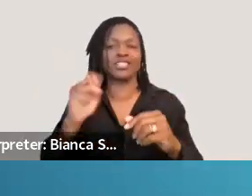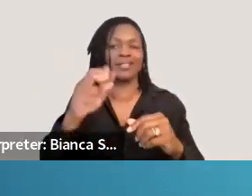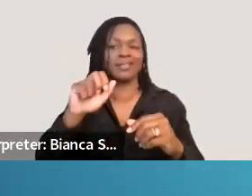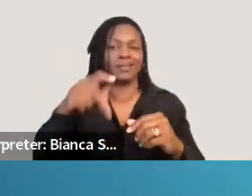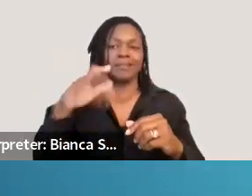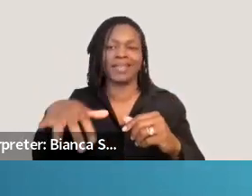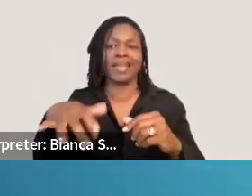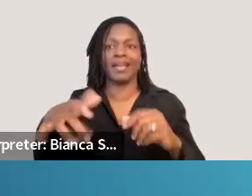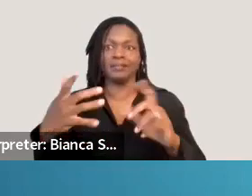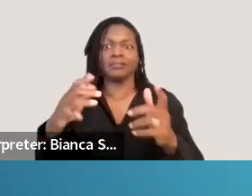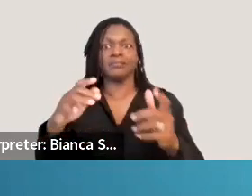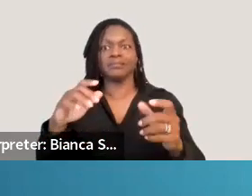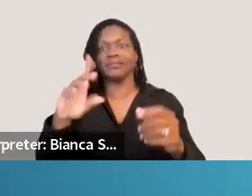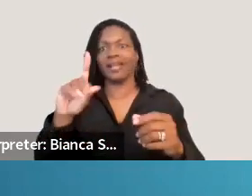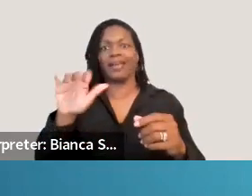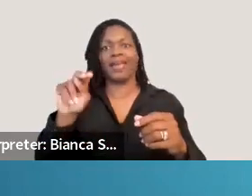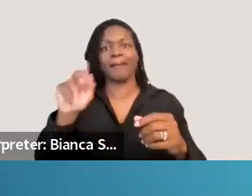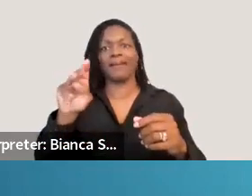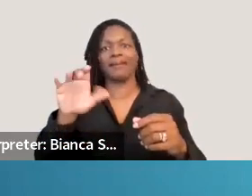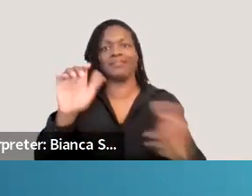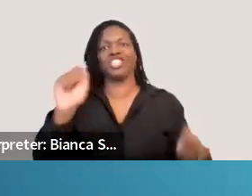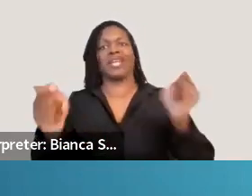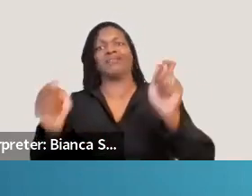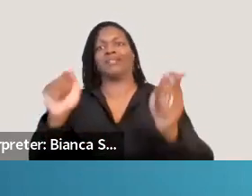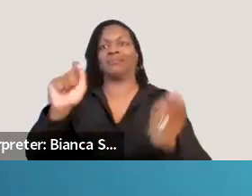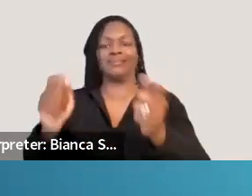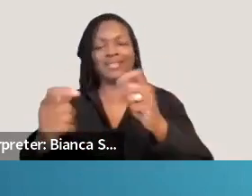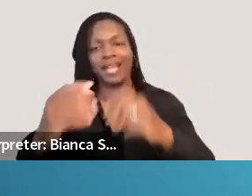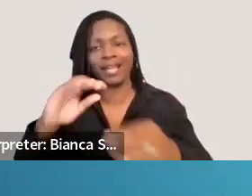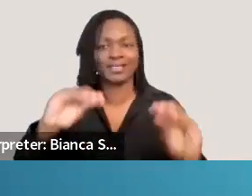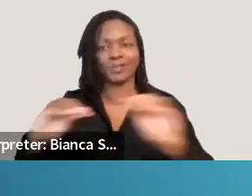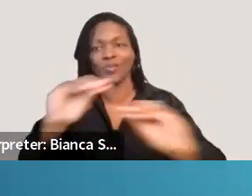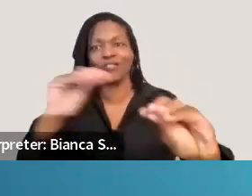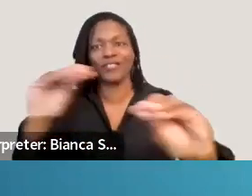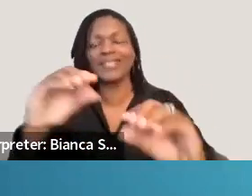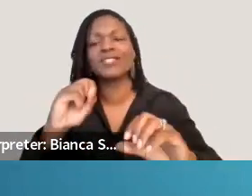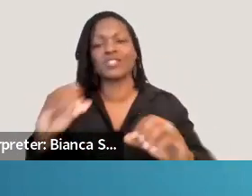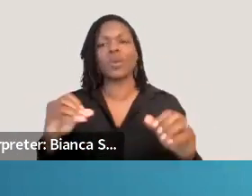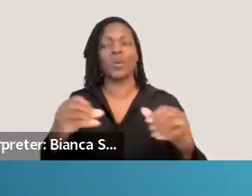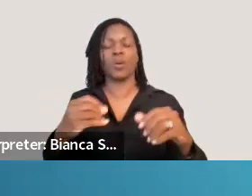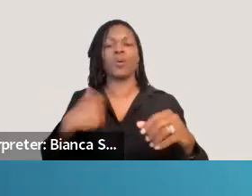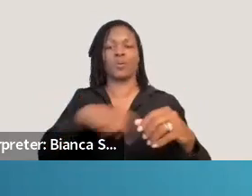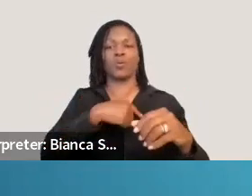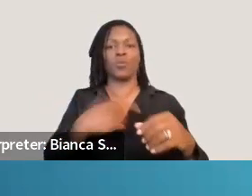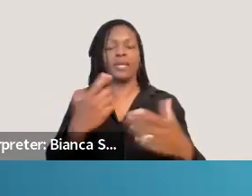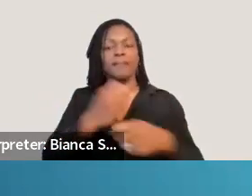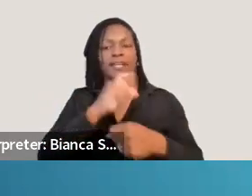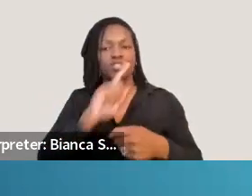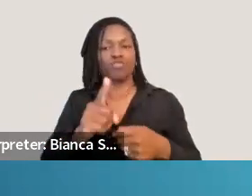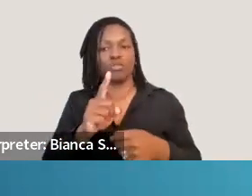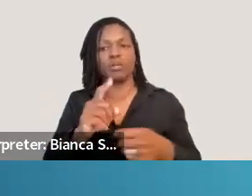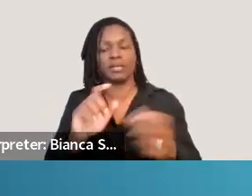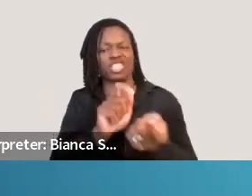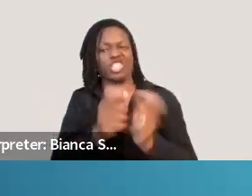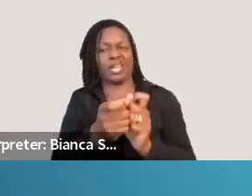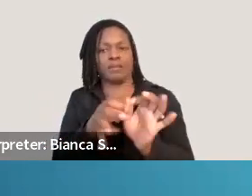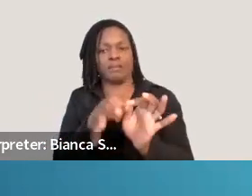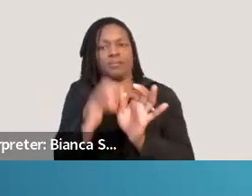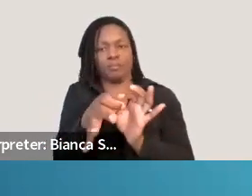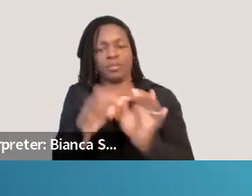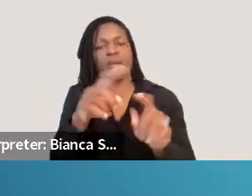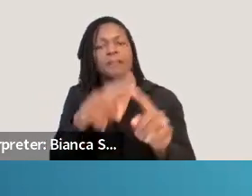And so we wanna refine things and as things come up we have the ability to make sure it's right and postpone it but we will have it launched this fall.